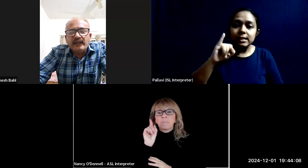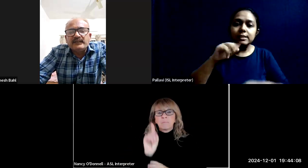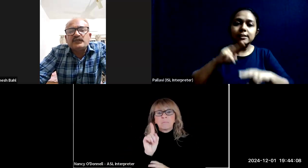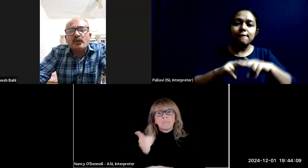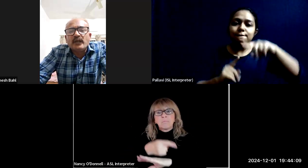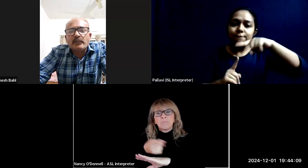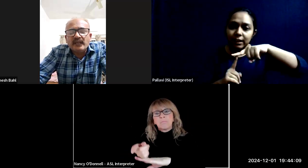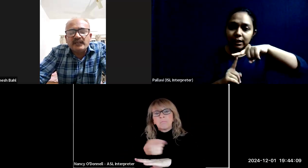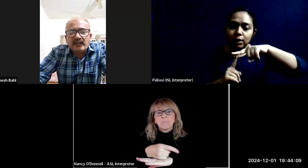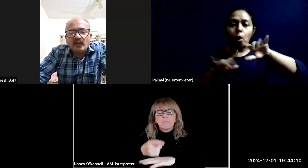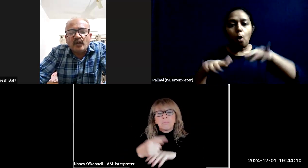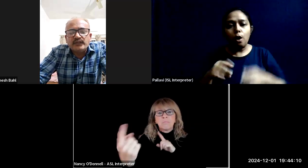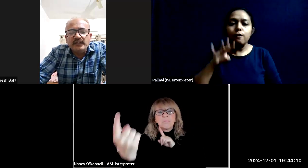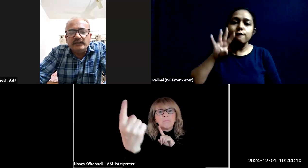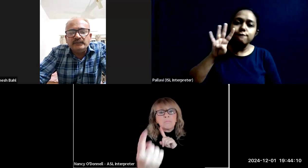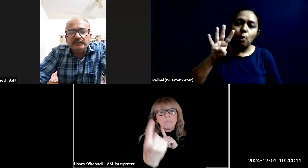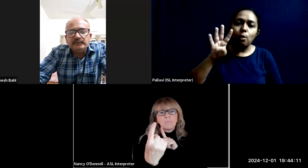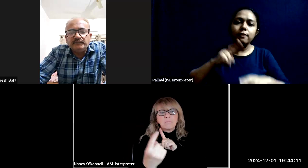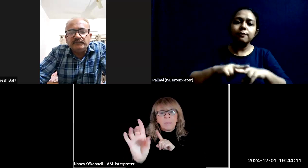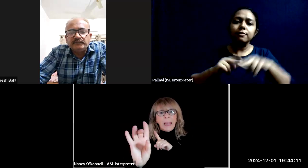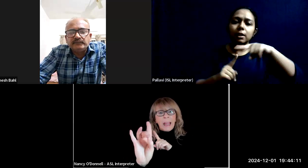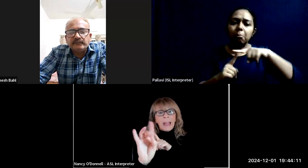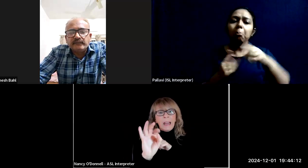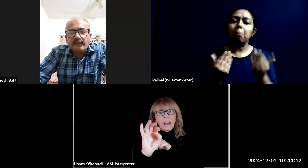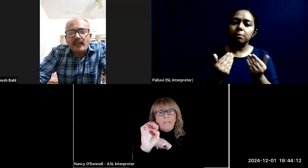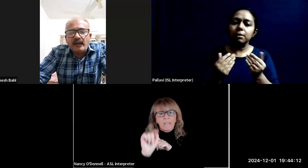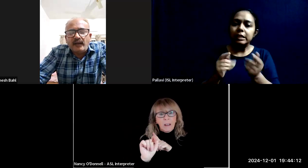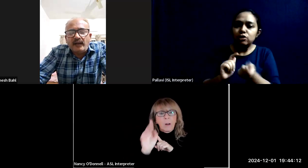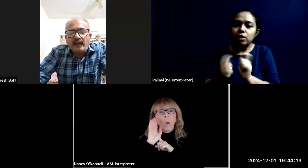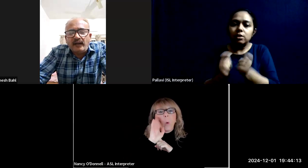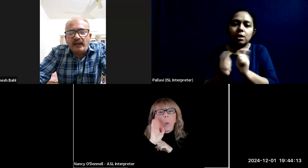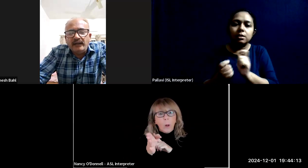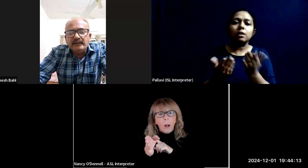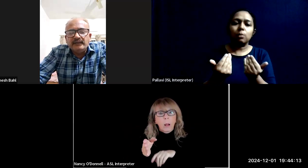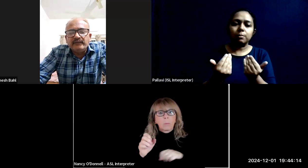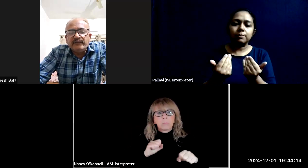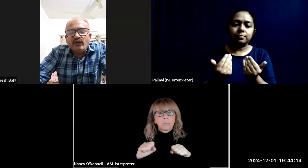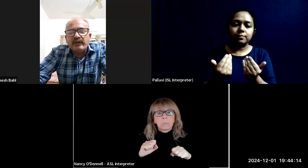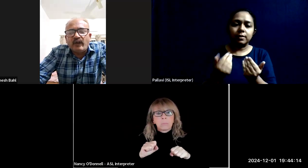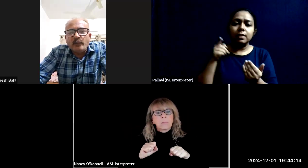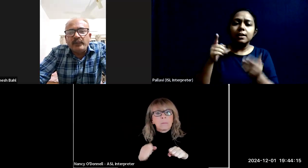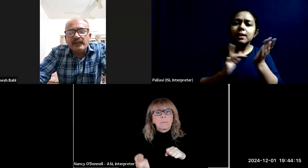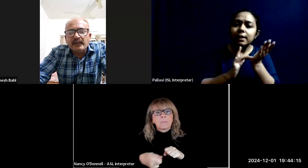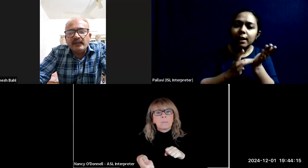It has a sonar based technology. And for developing